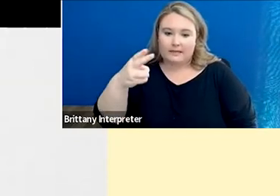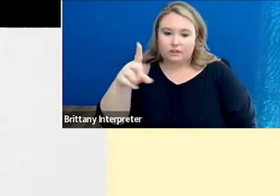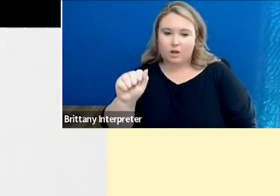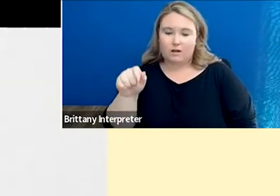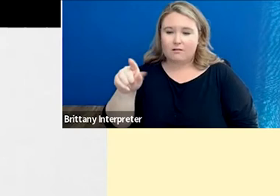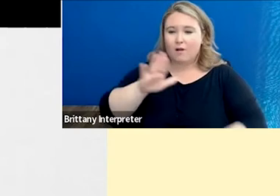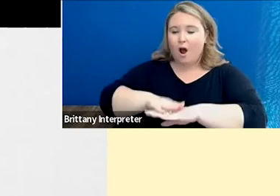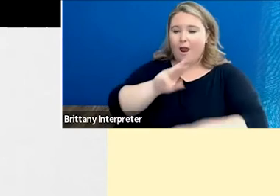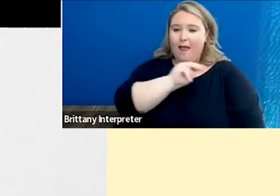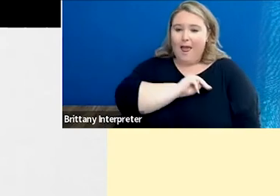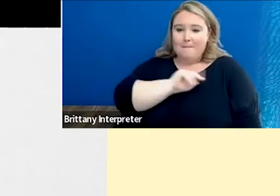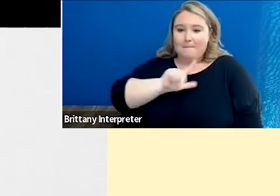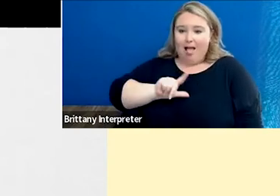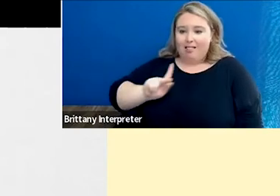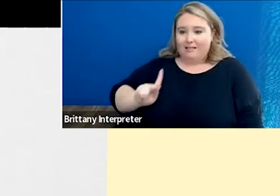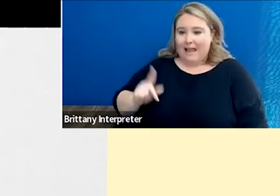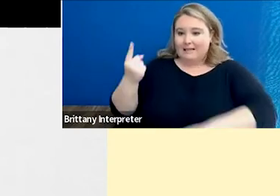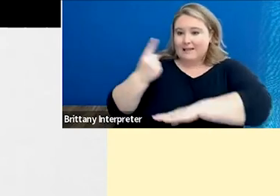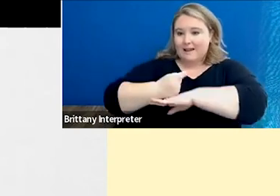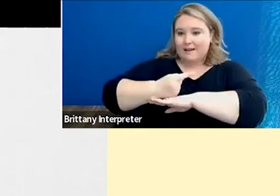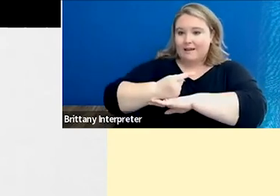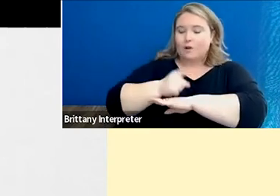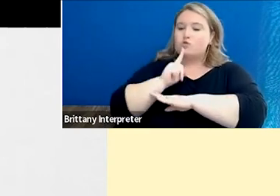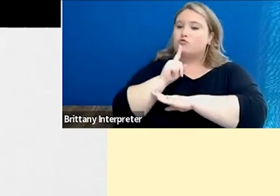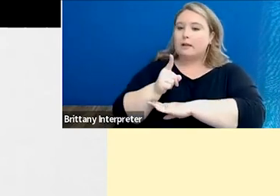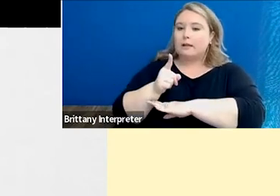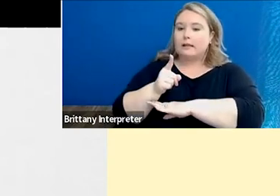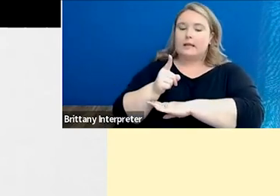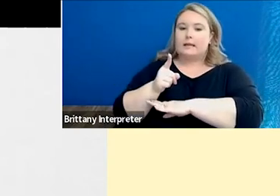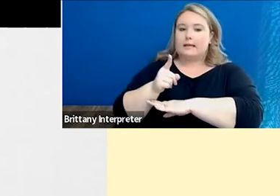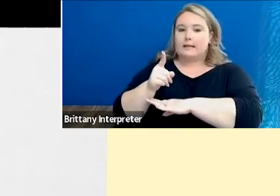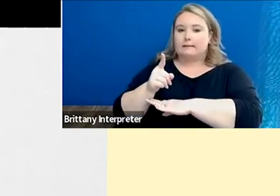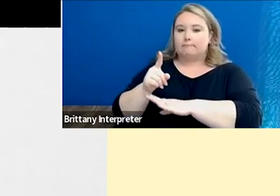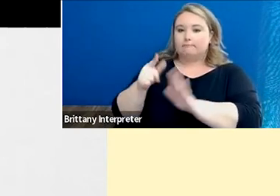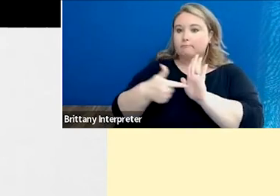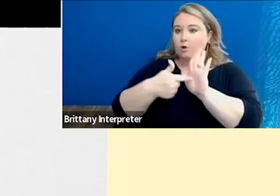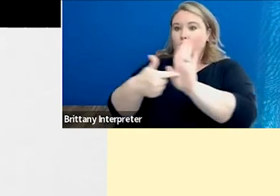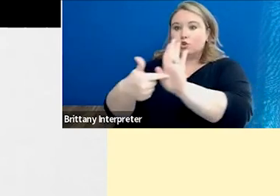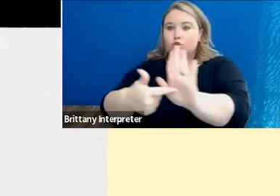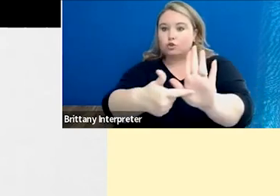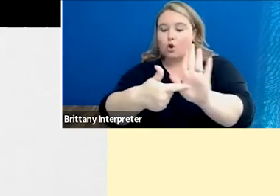in Liberty City to really bring attention to the housing crisis in Miami.